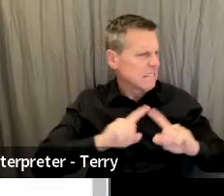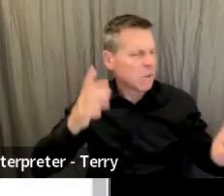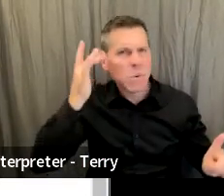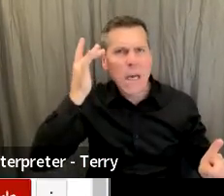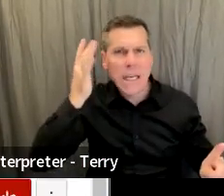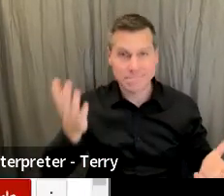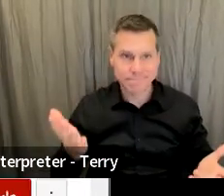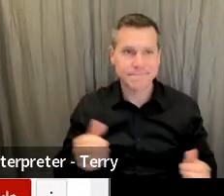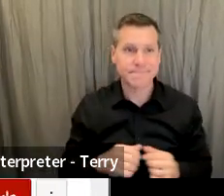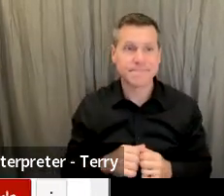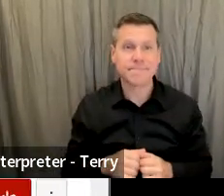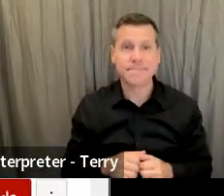and our resources